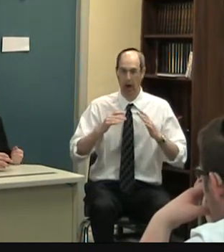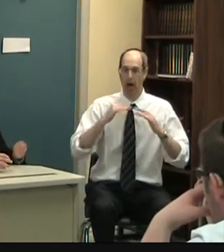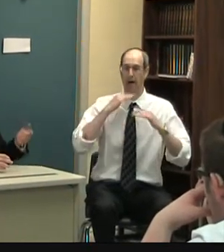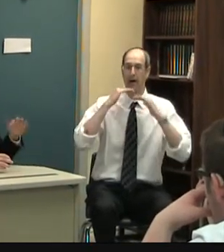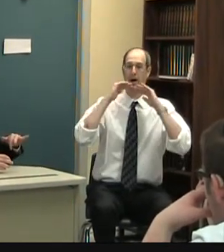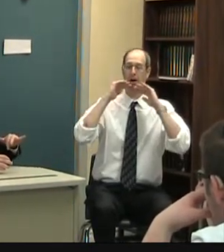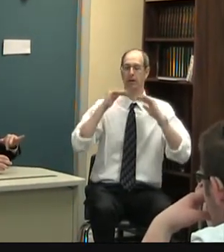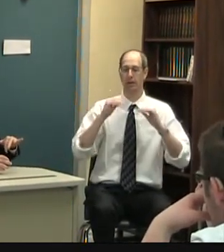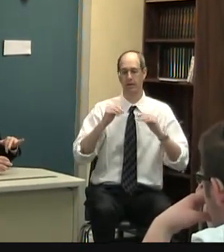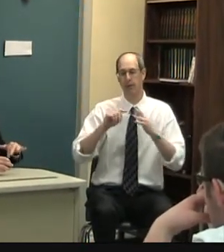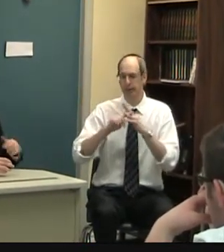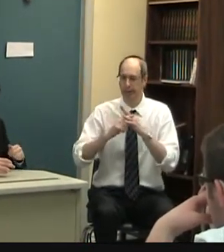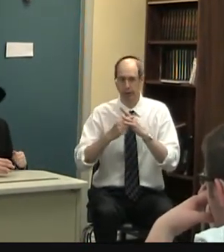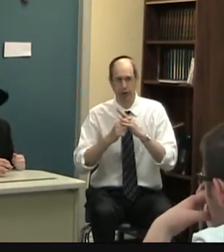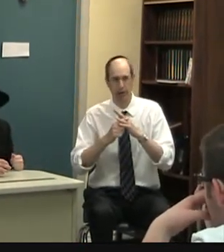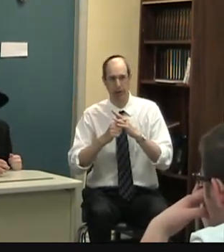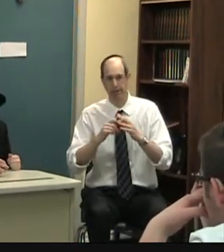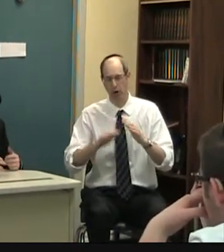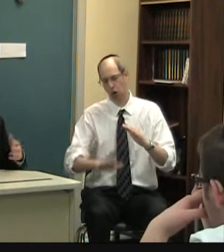So initially especially if you're on a low level it's not